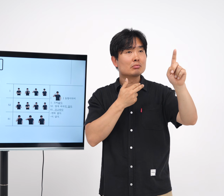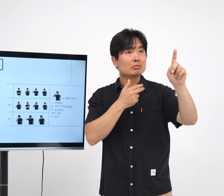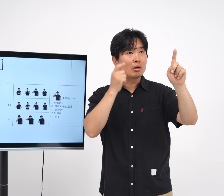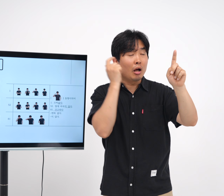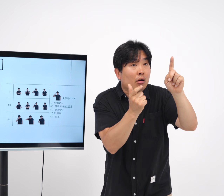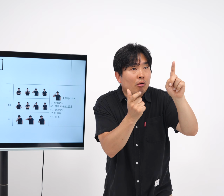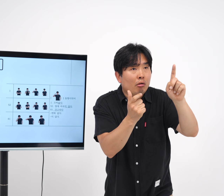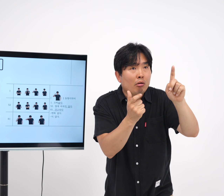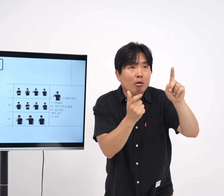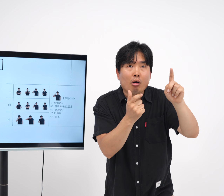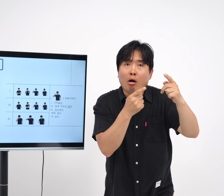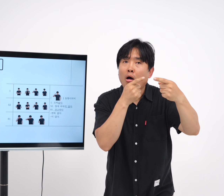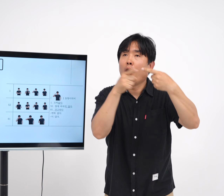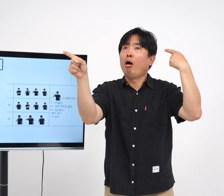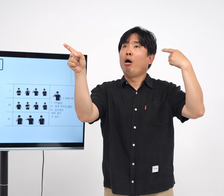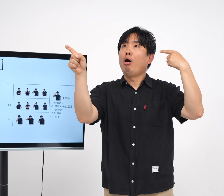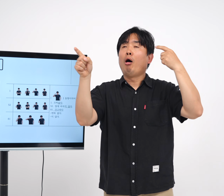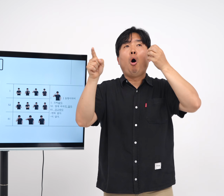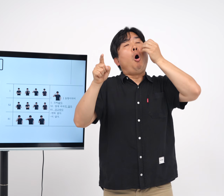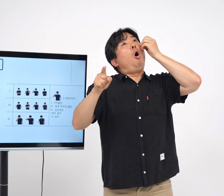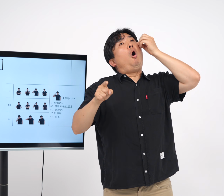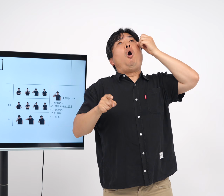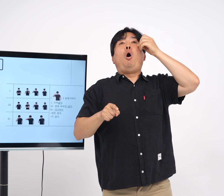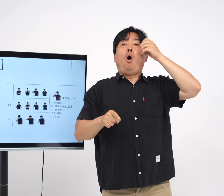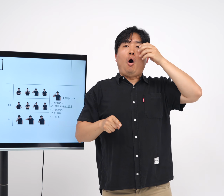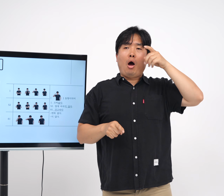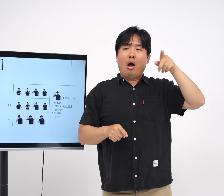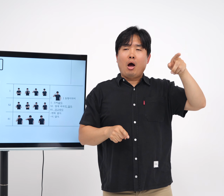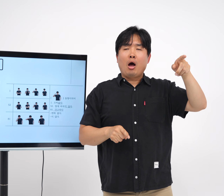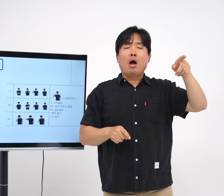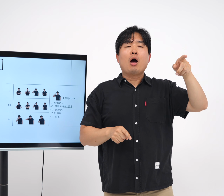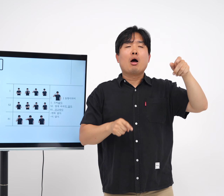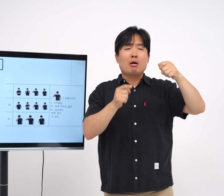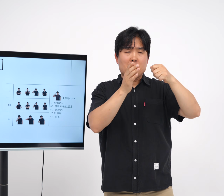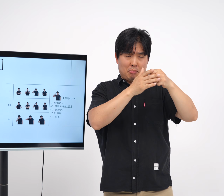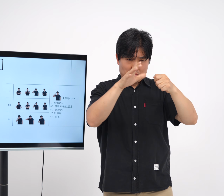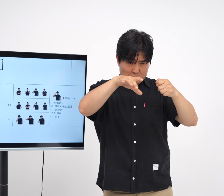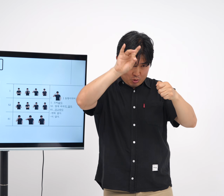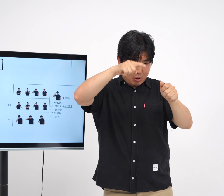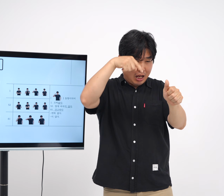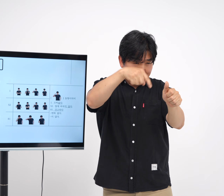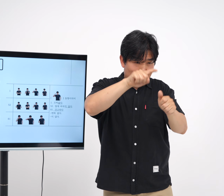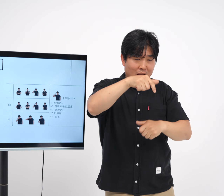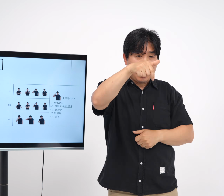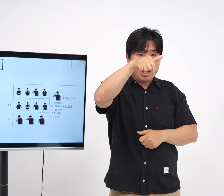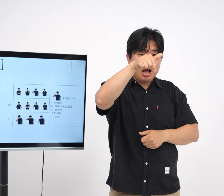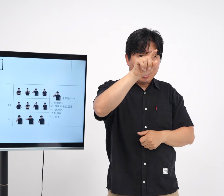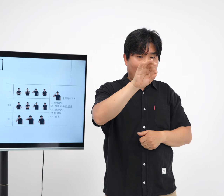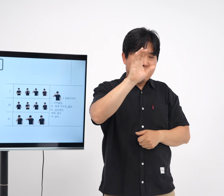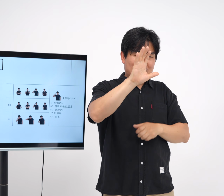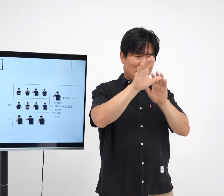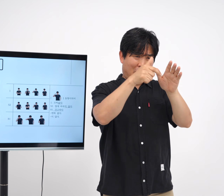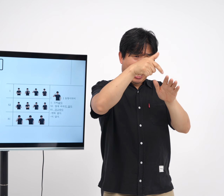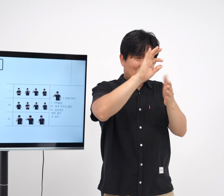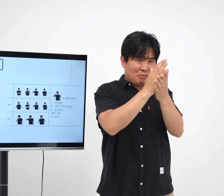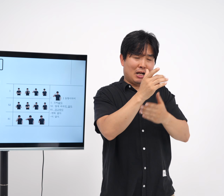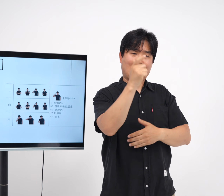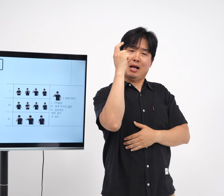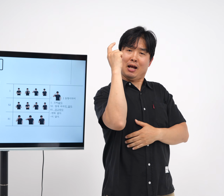they will think, "Oh, doesn't that mean strong? That's a new sign language." Therefore, when you first teach it, do not limit the meaning of this sign word to “strong.”